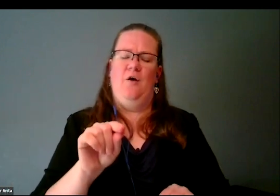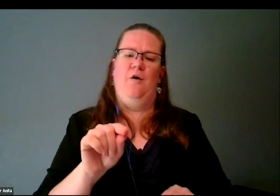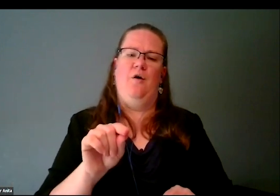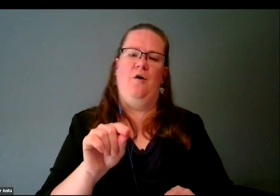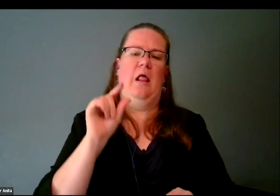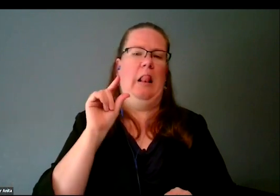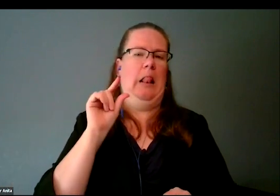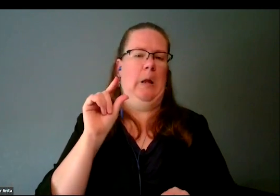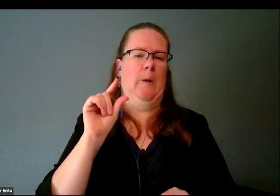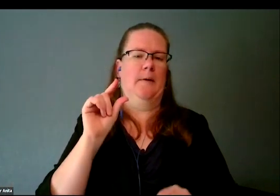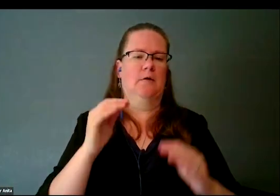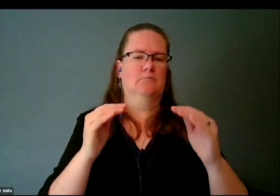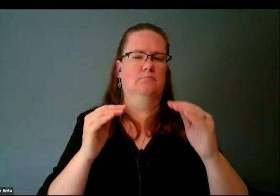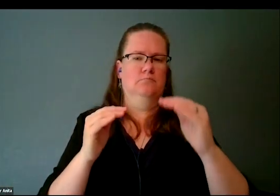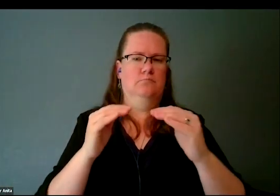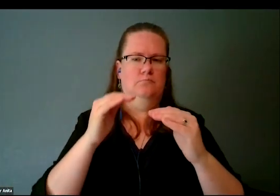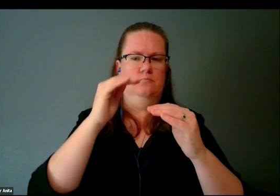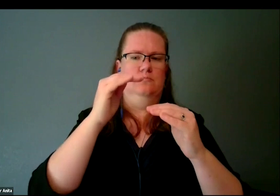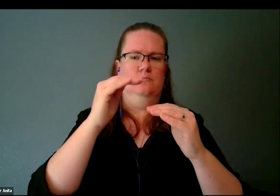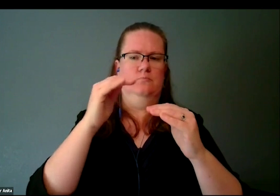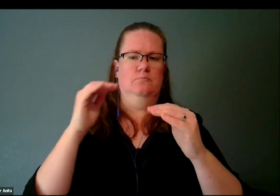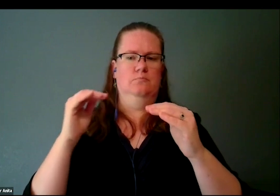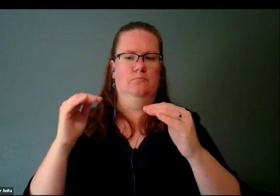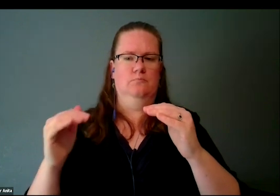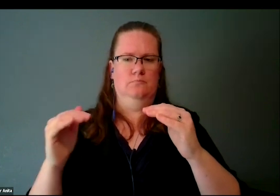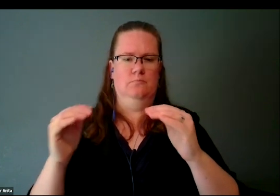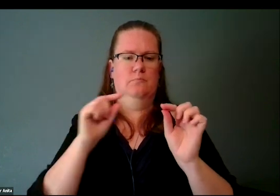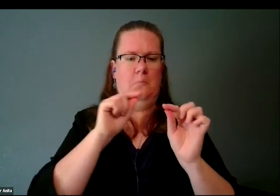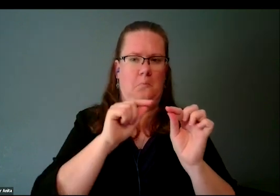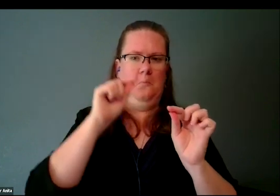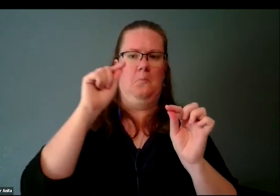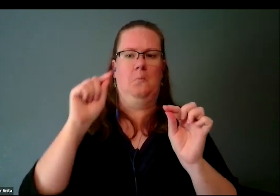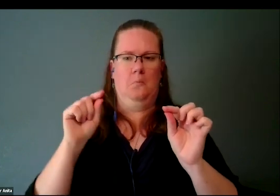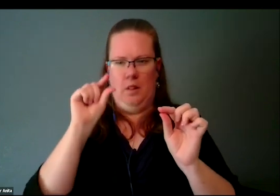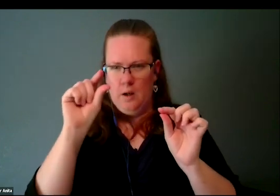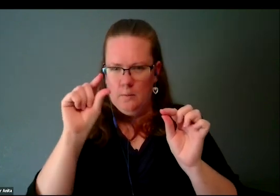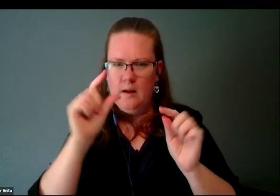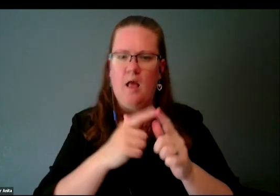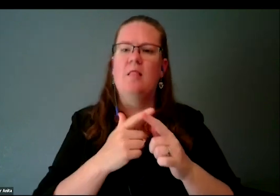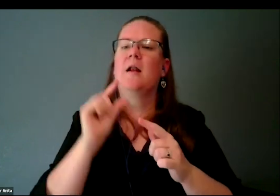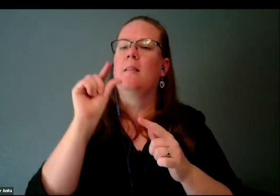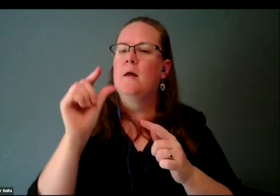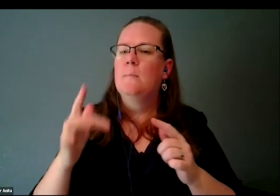than one another to indicate that these do have some differences, and then there are some very subtle textures applied